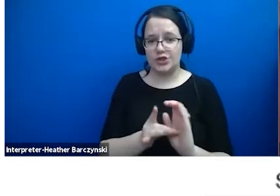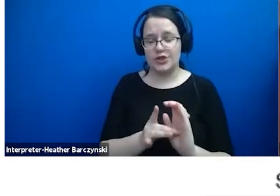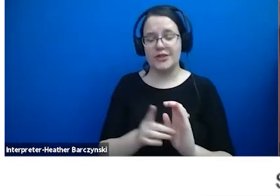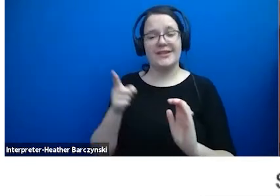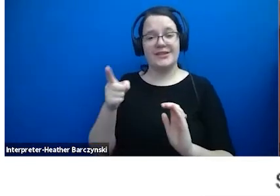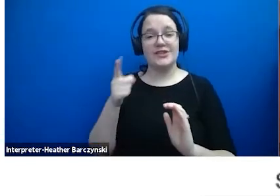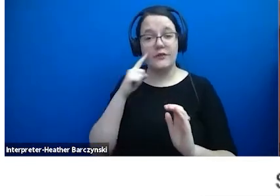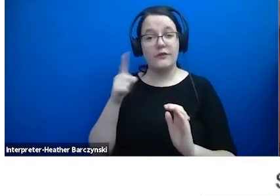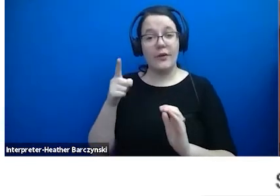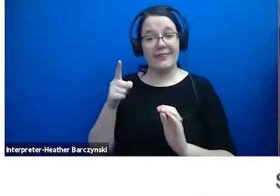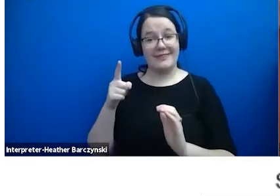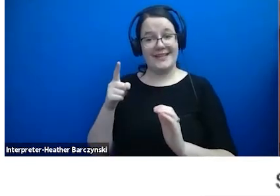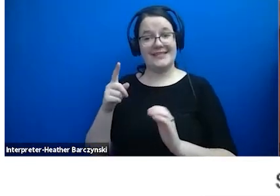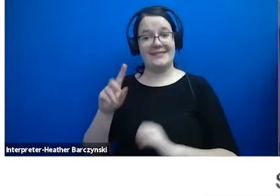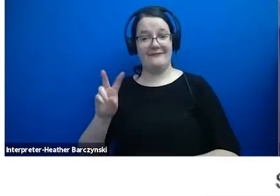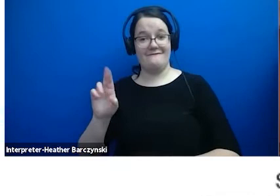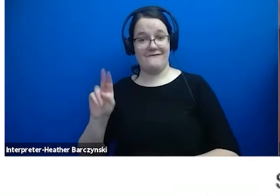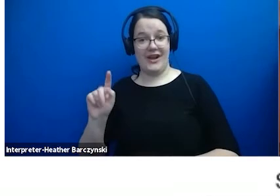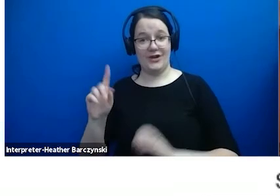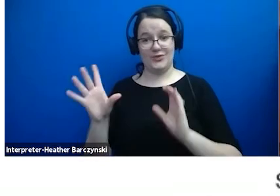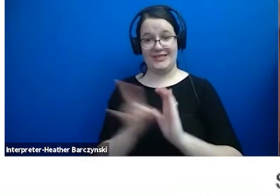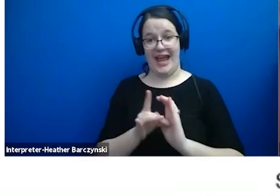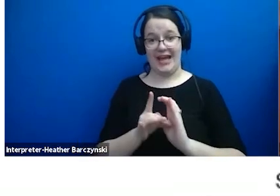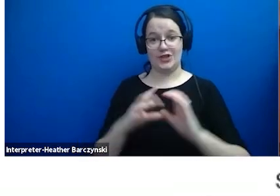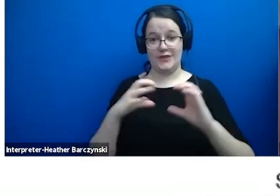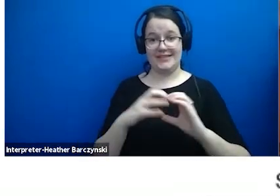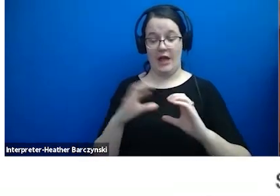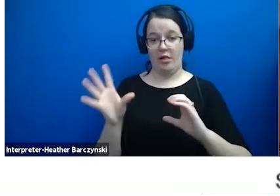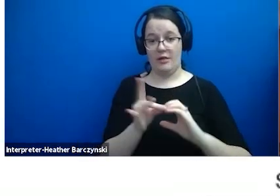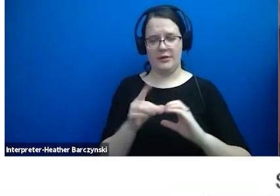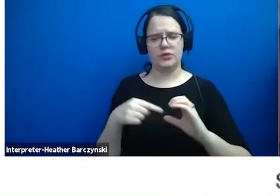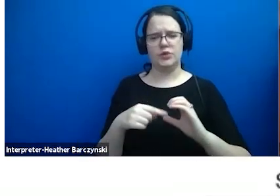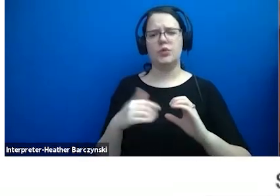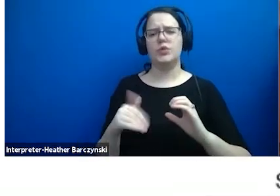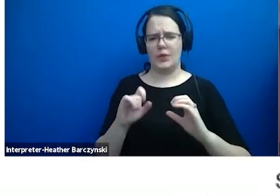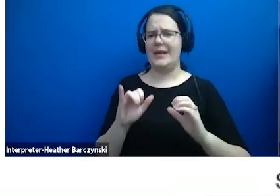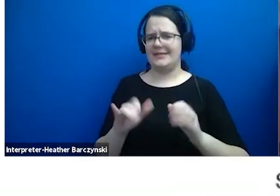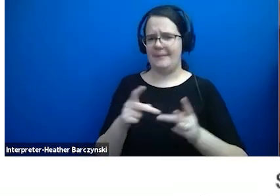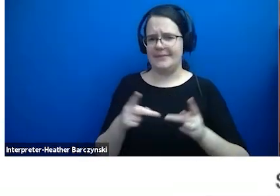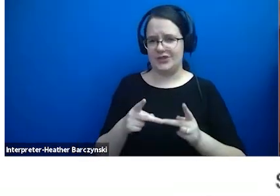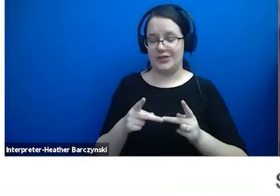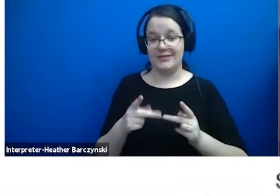to your cellular receptor and there's just very preliminary data that indicates that perhaps